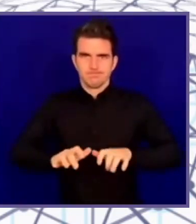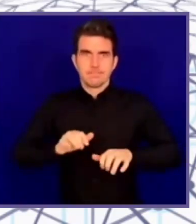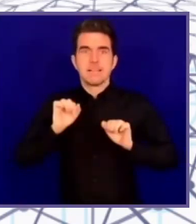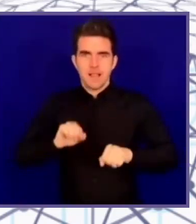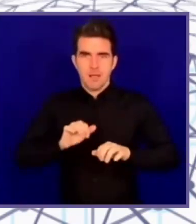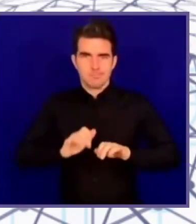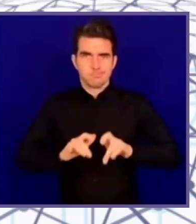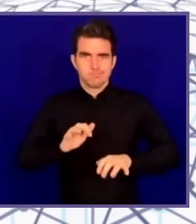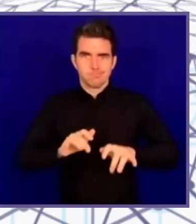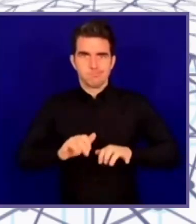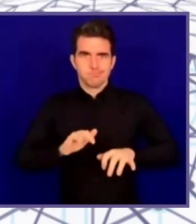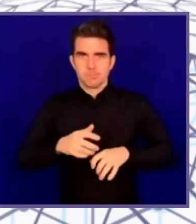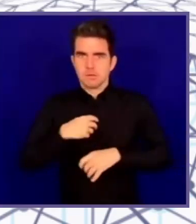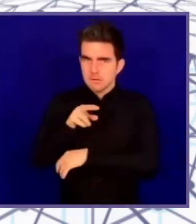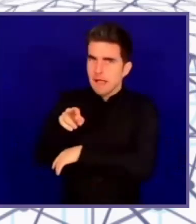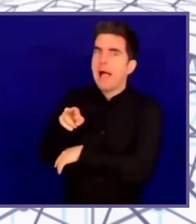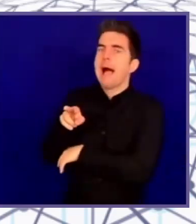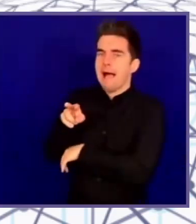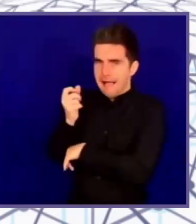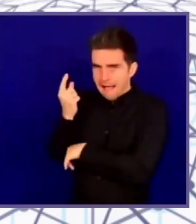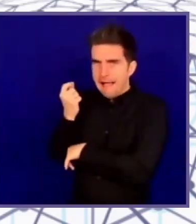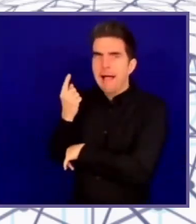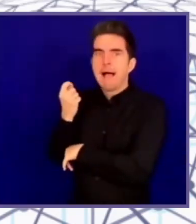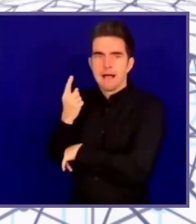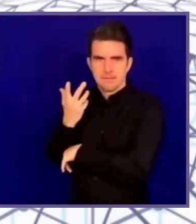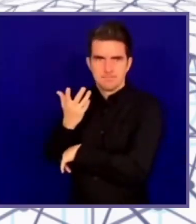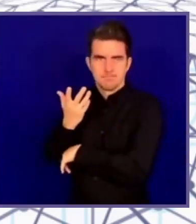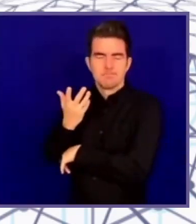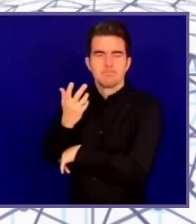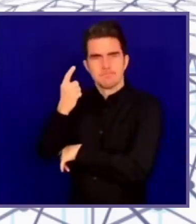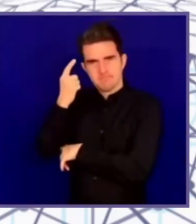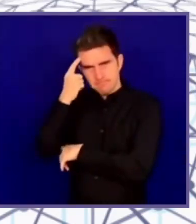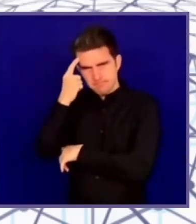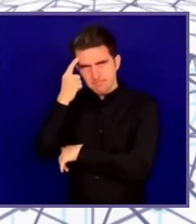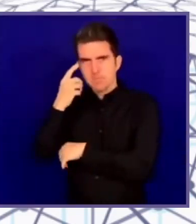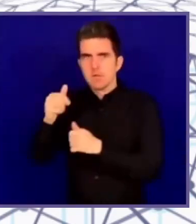and I thought there had to be a better way. And at that point, I knew I could squeeze a muscle in my